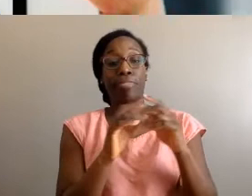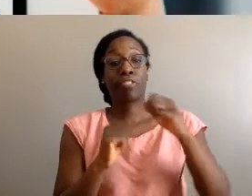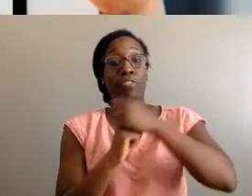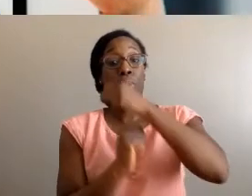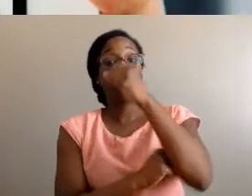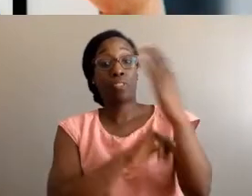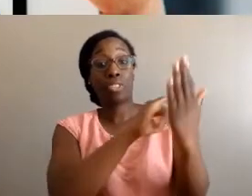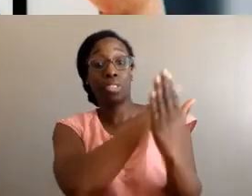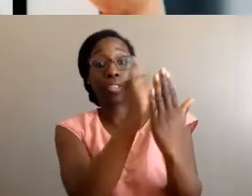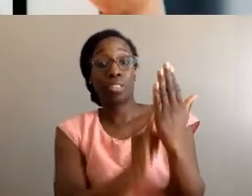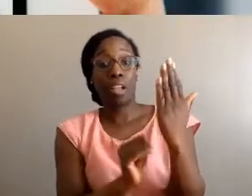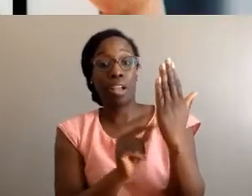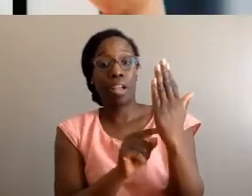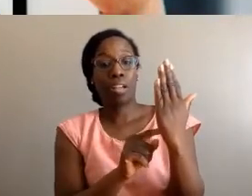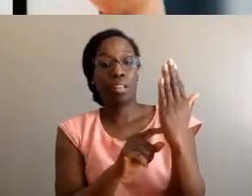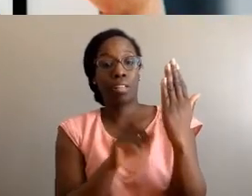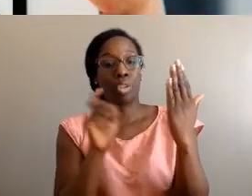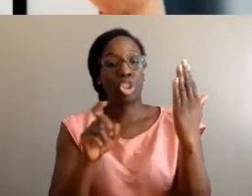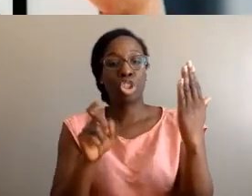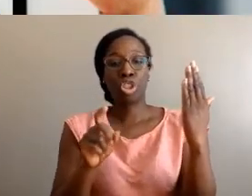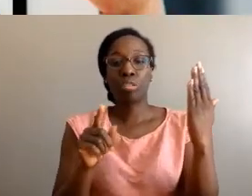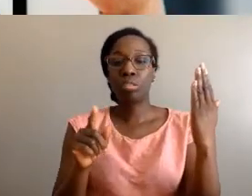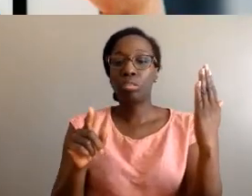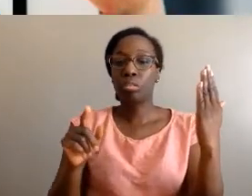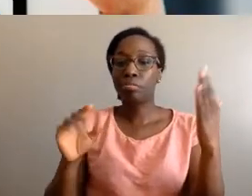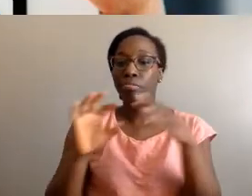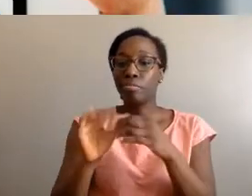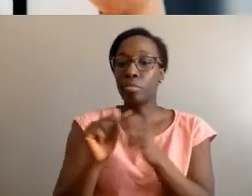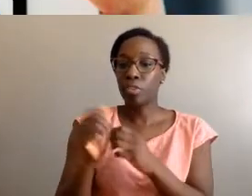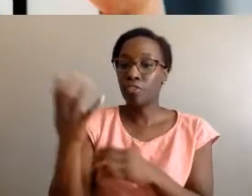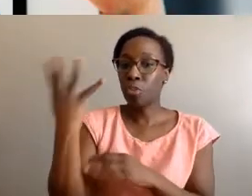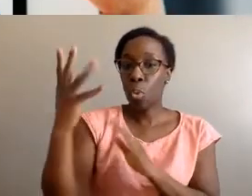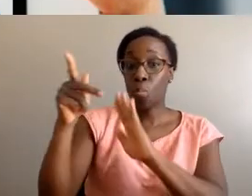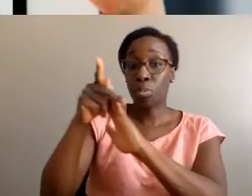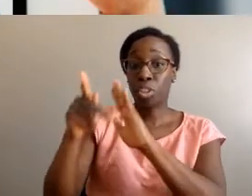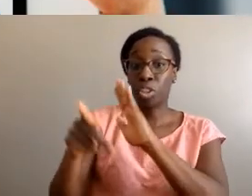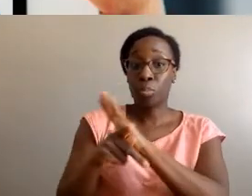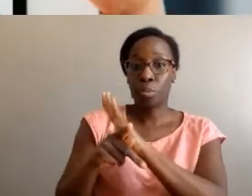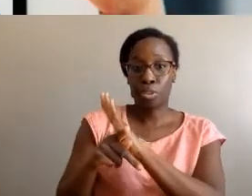To implement the framework of design we should implement the four practices